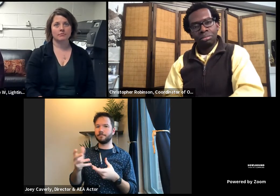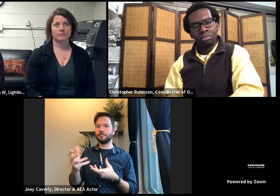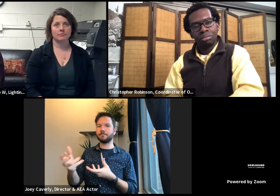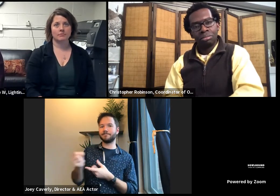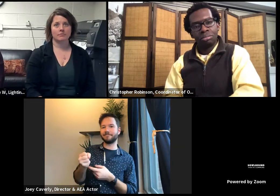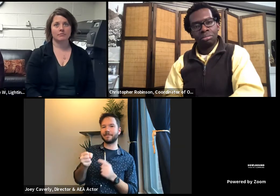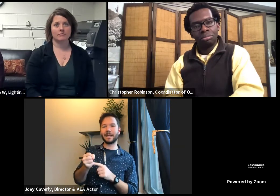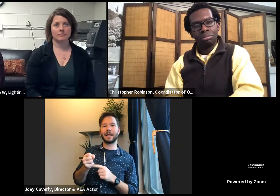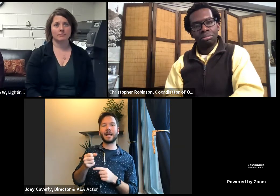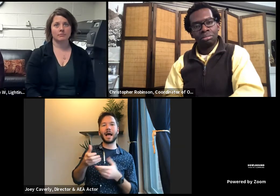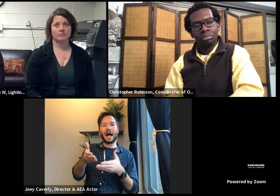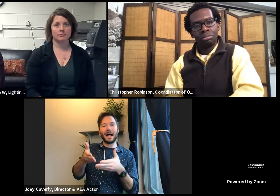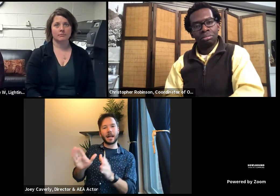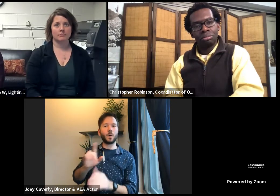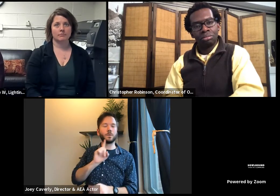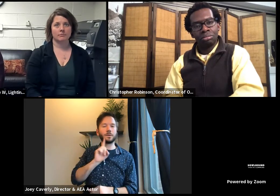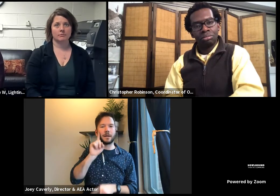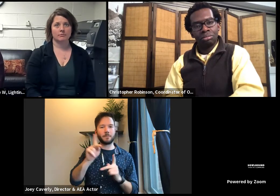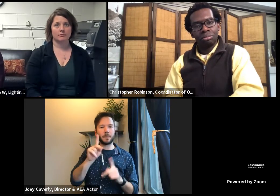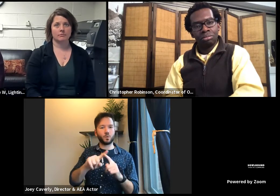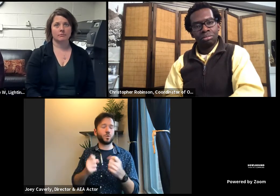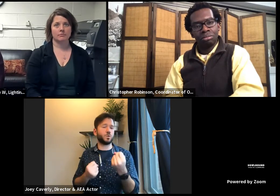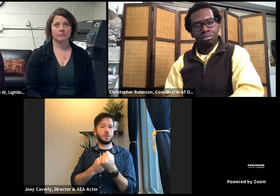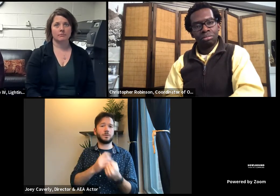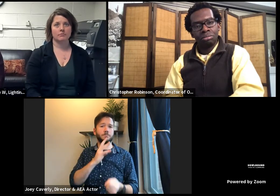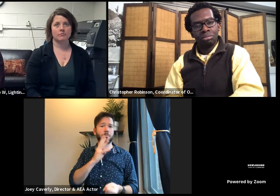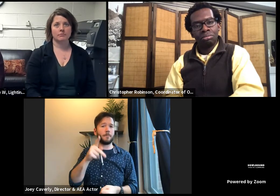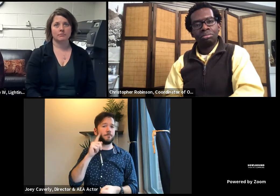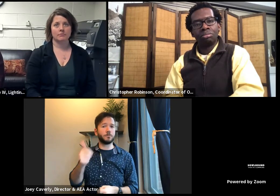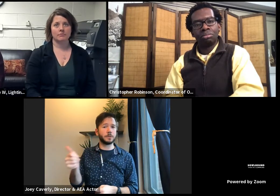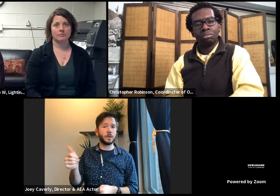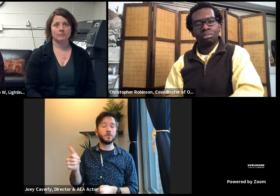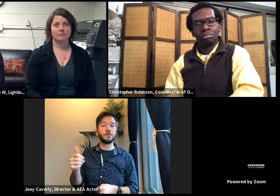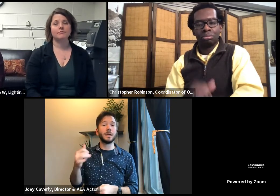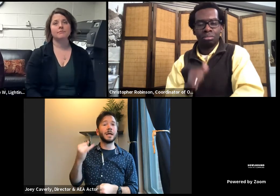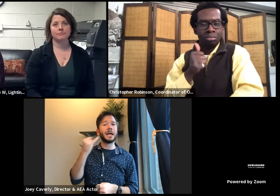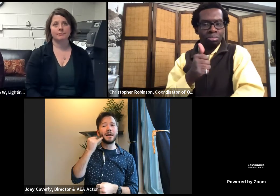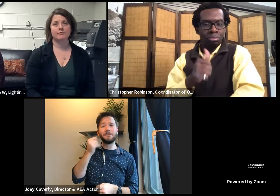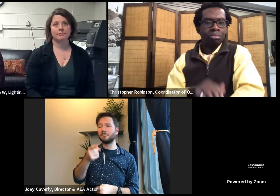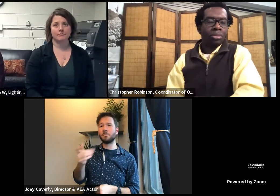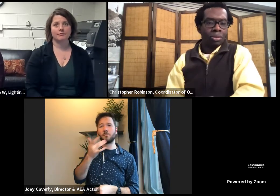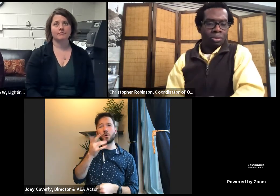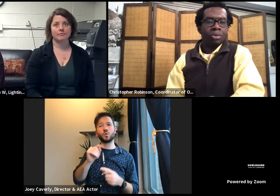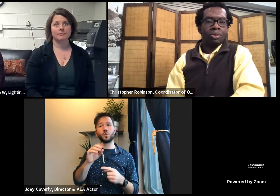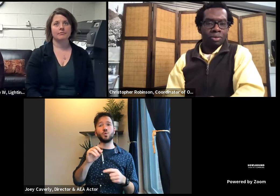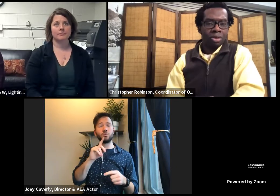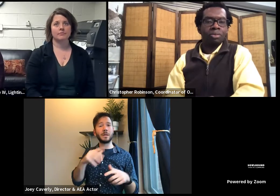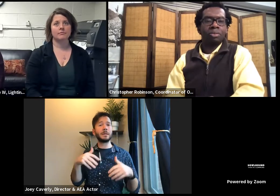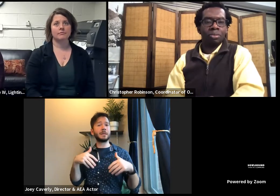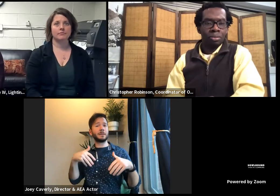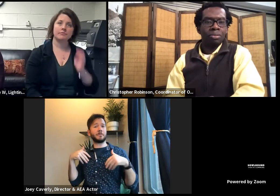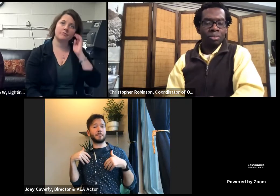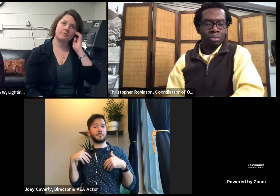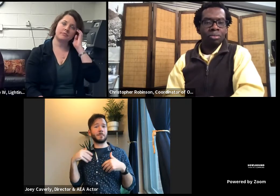I highly suggest that a theater company invites the deaf person to the table and allows them to speak for themselves.